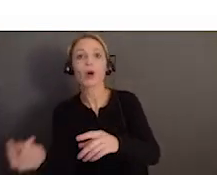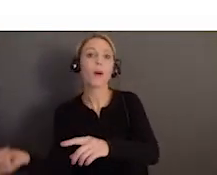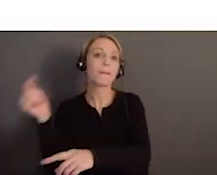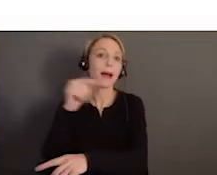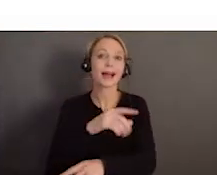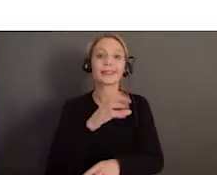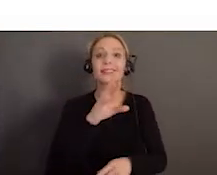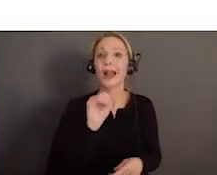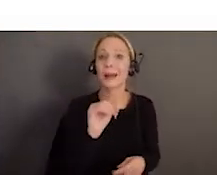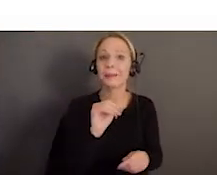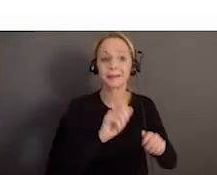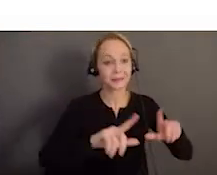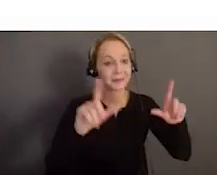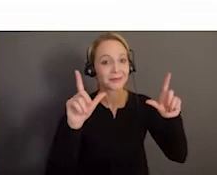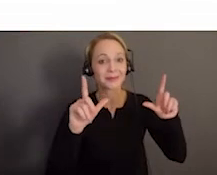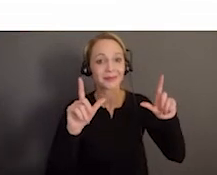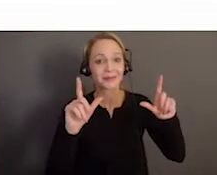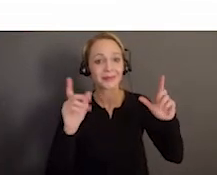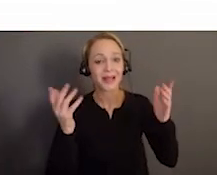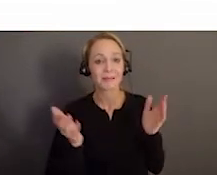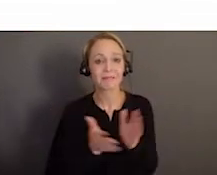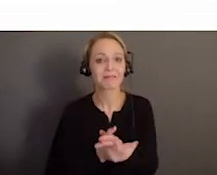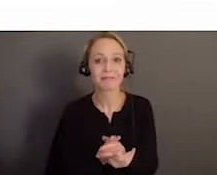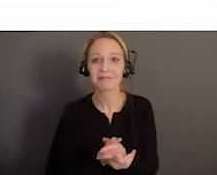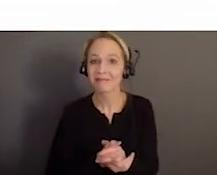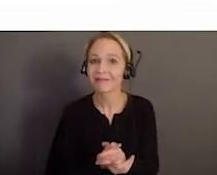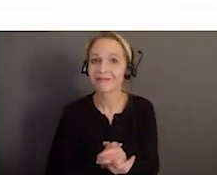AND RELOAD HERE.